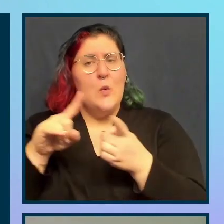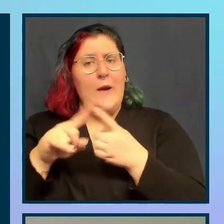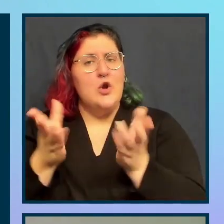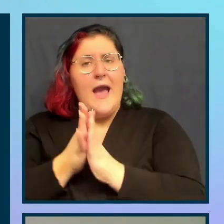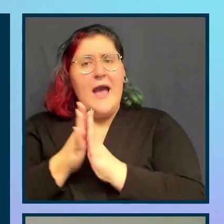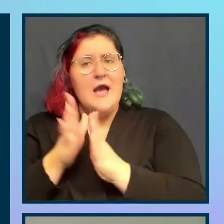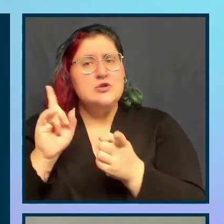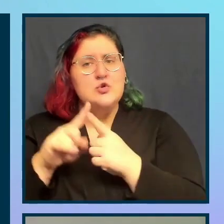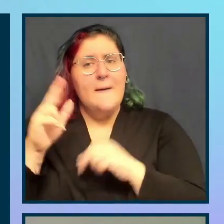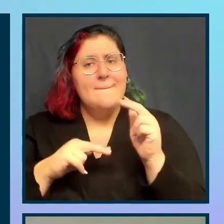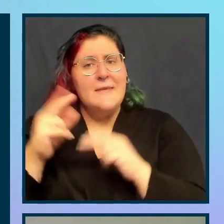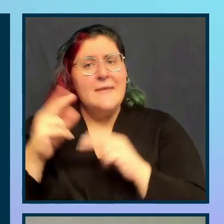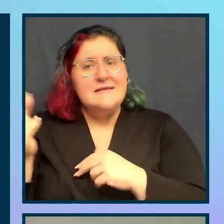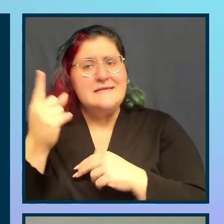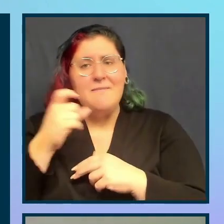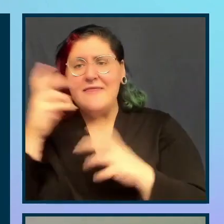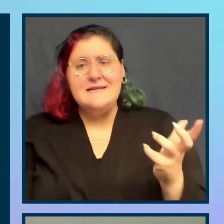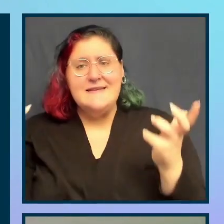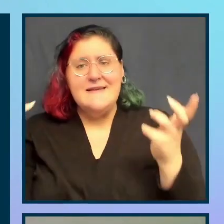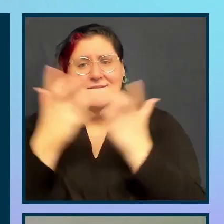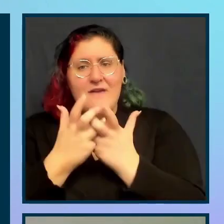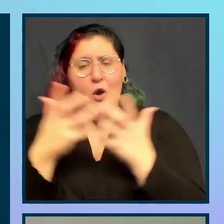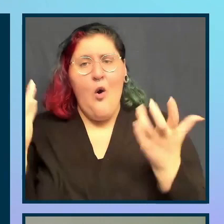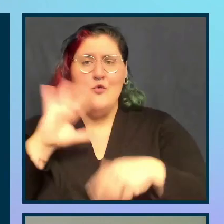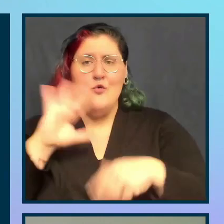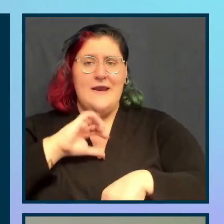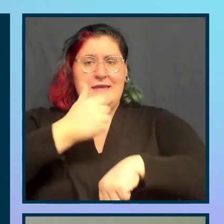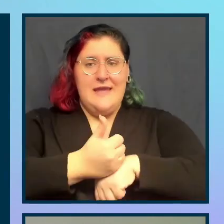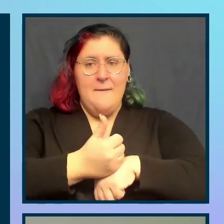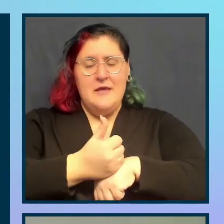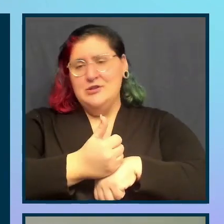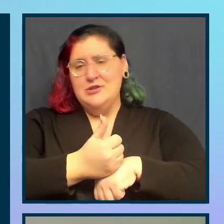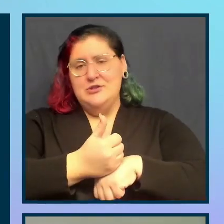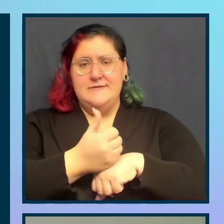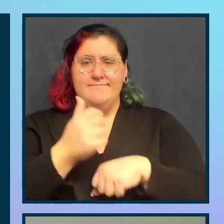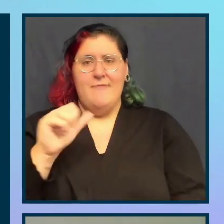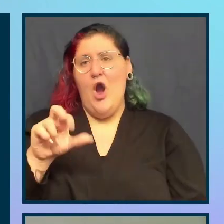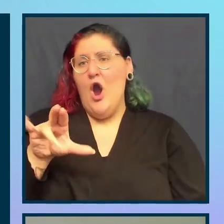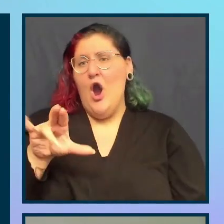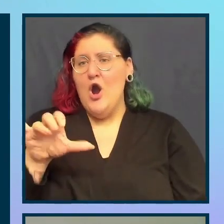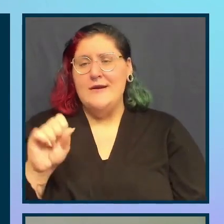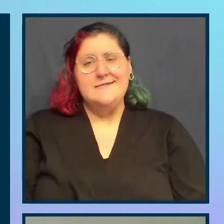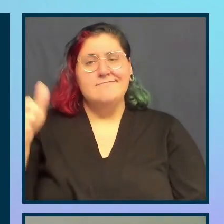and kind of out of the box components. And the reason I wanted to give this, and I've been thinking a lot about this,